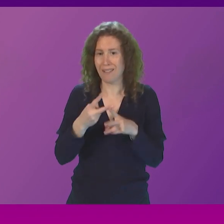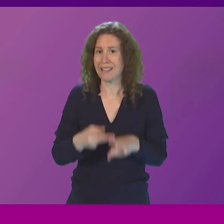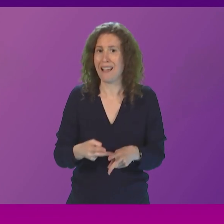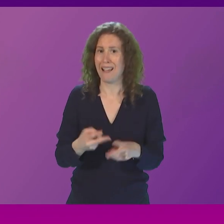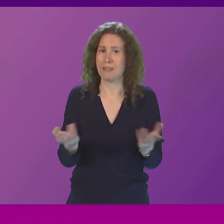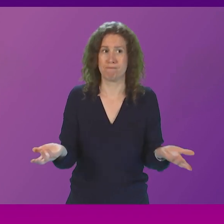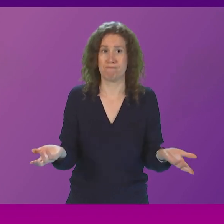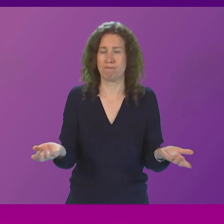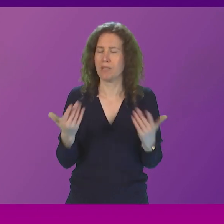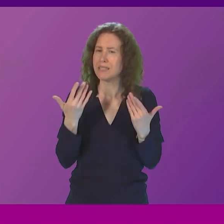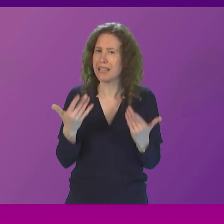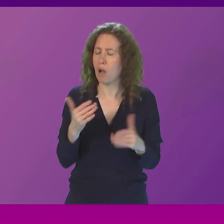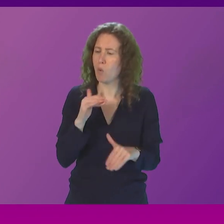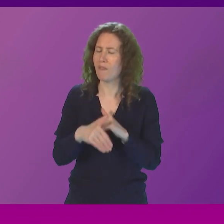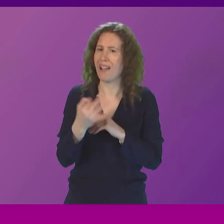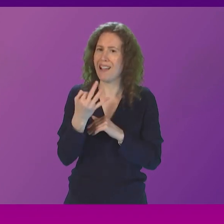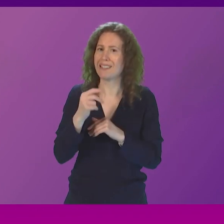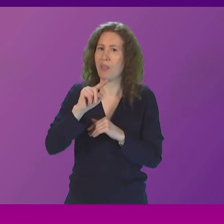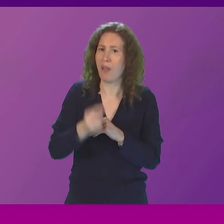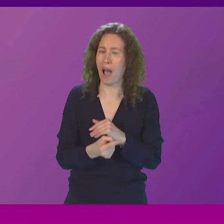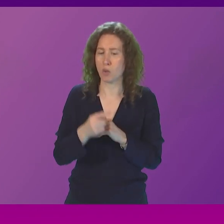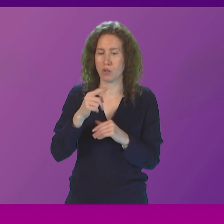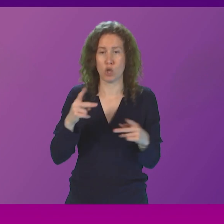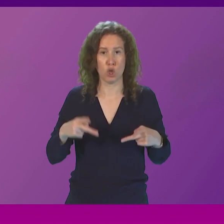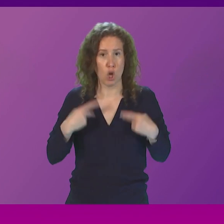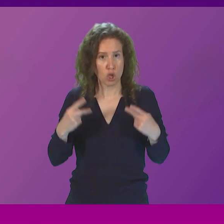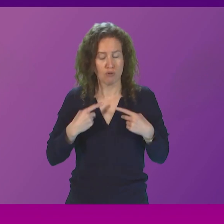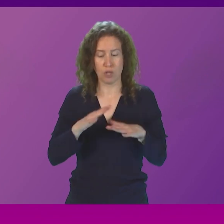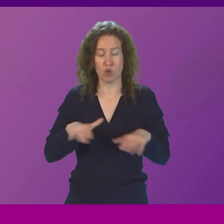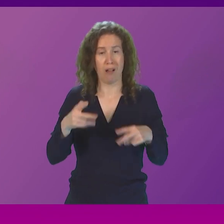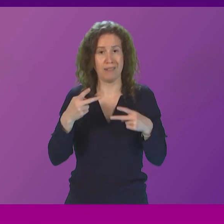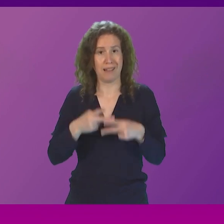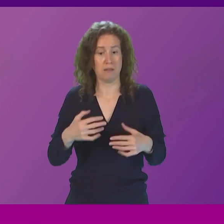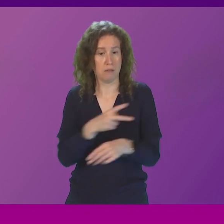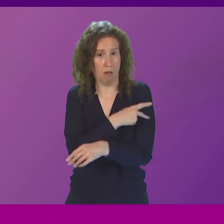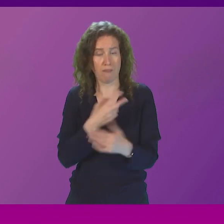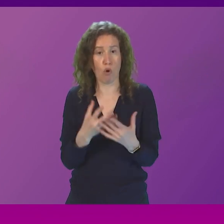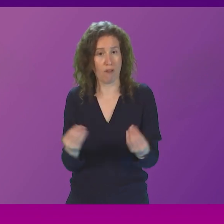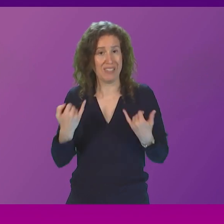Now, more than 8,000 nursery and childcare staff have taken sick leave because of stress